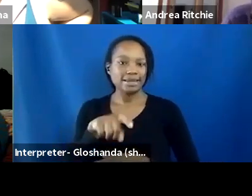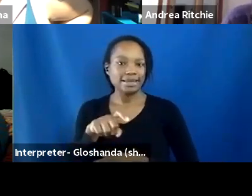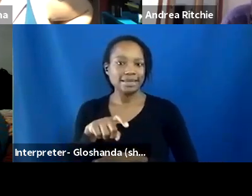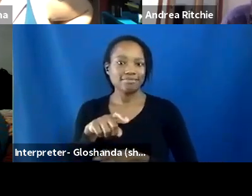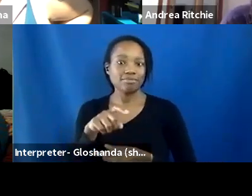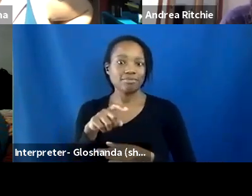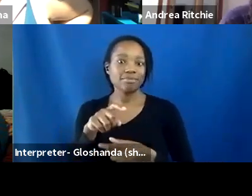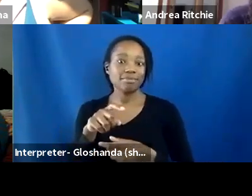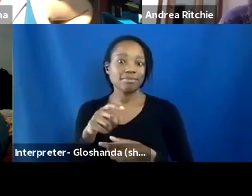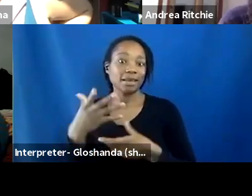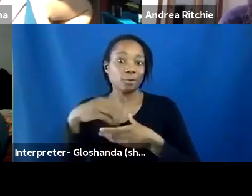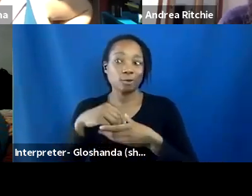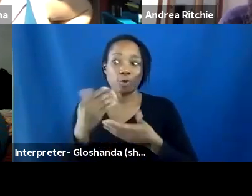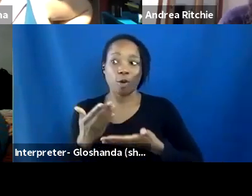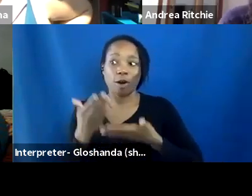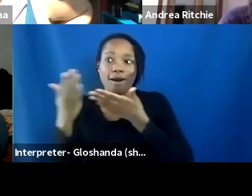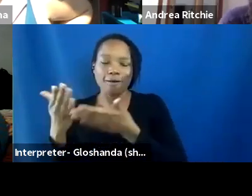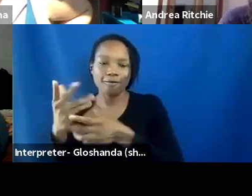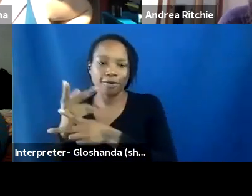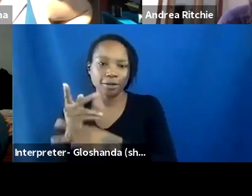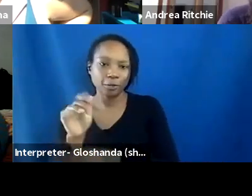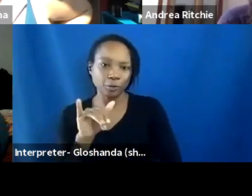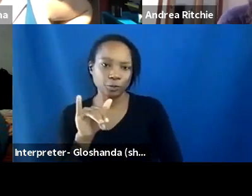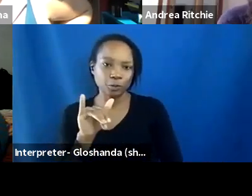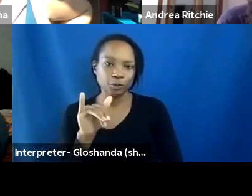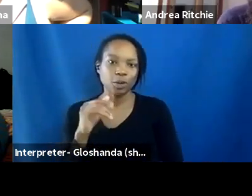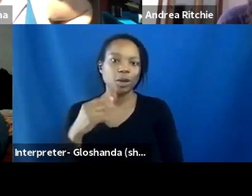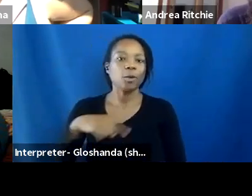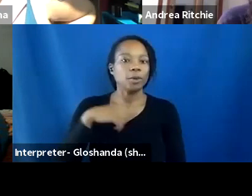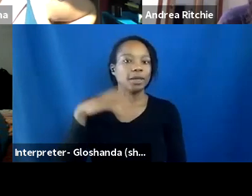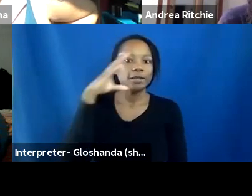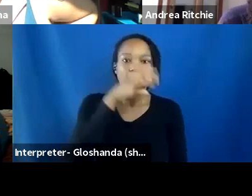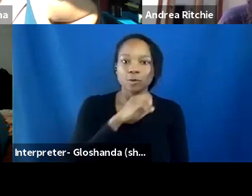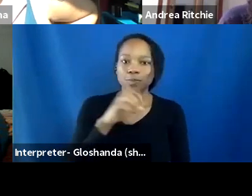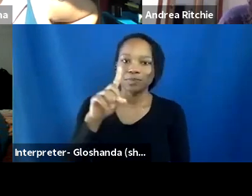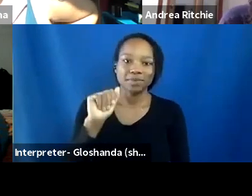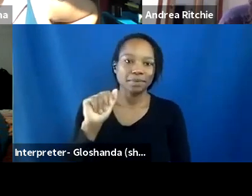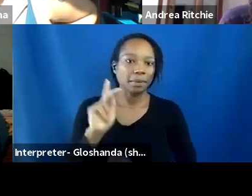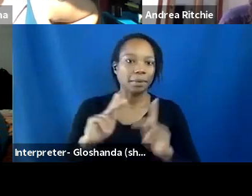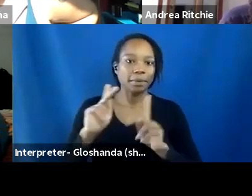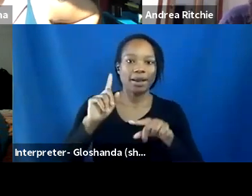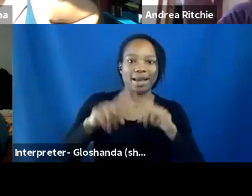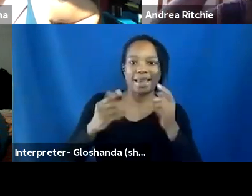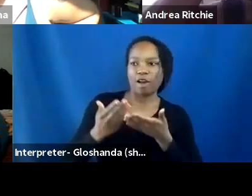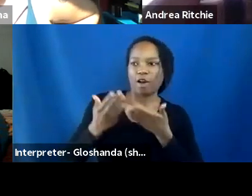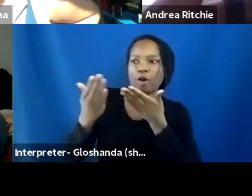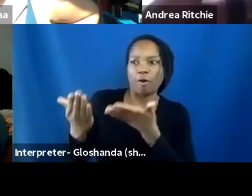I think we also assume that disabled folks don't have anything to offer or folks who are inside